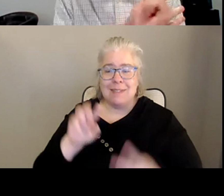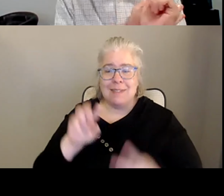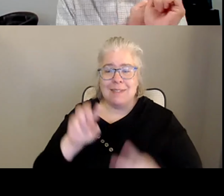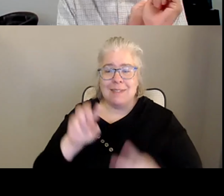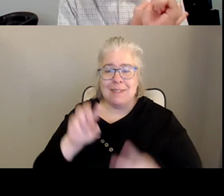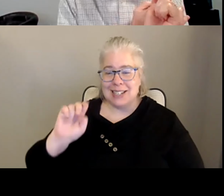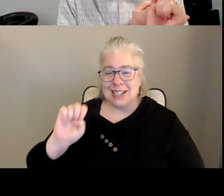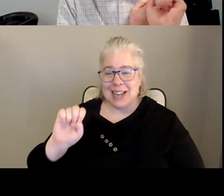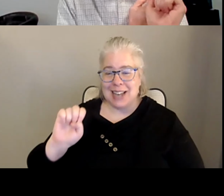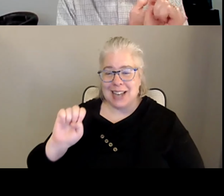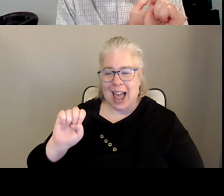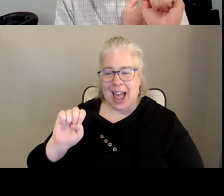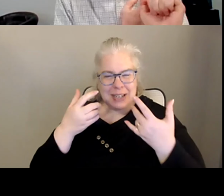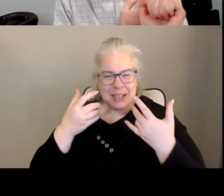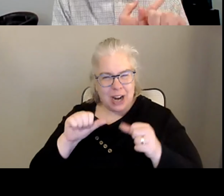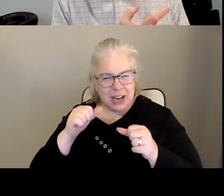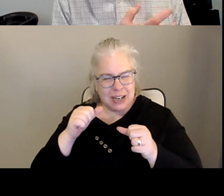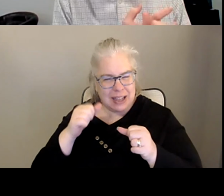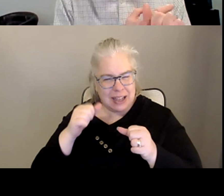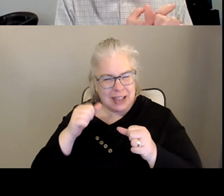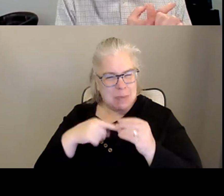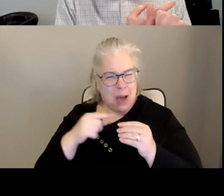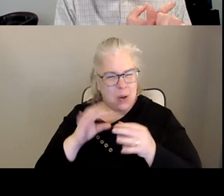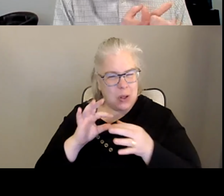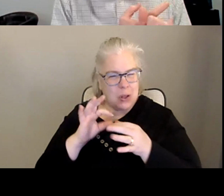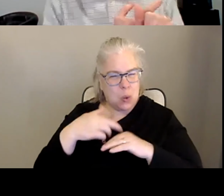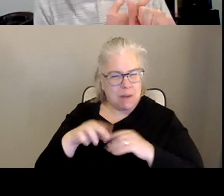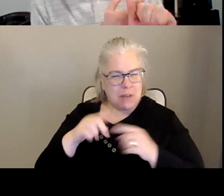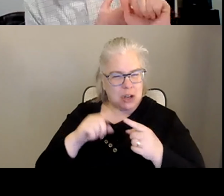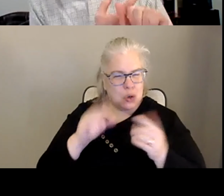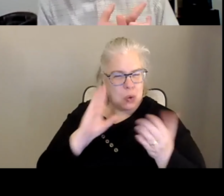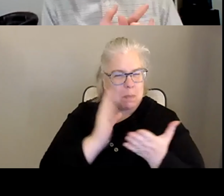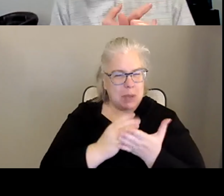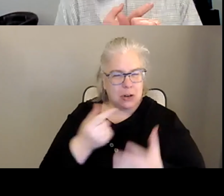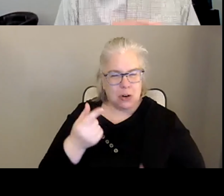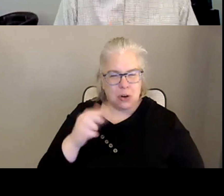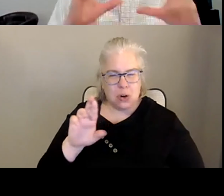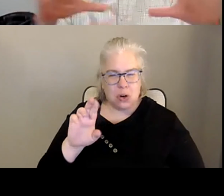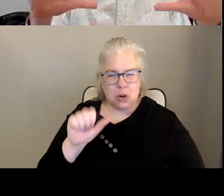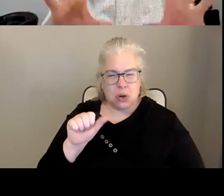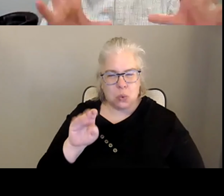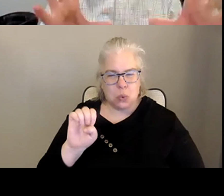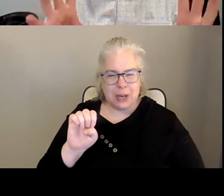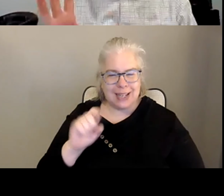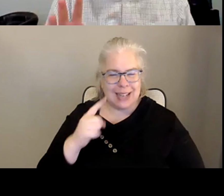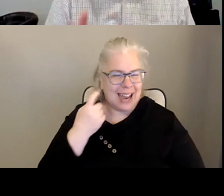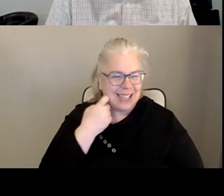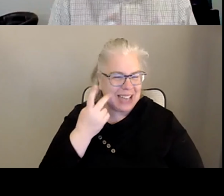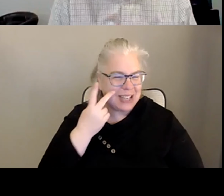what the reference was to "Grease" I just saw that a few weeks ago. So that picture was popped right to mine